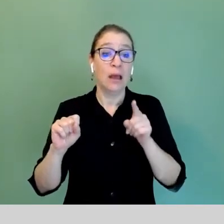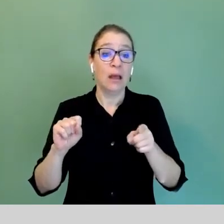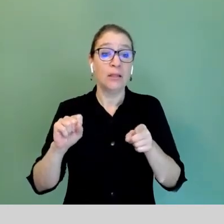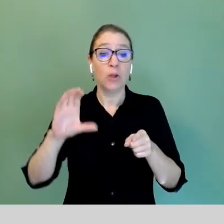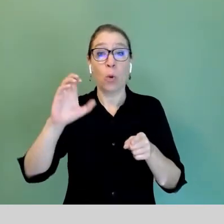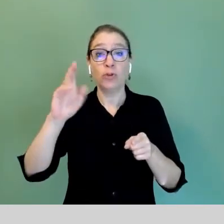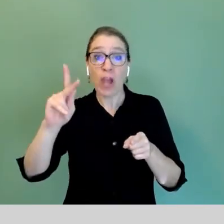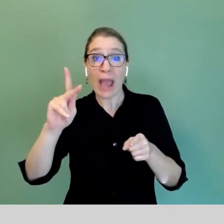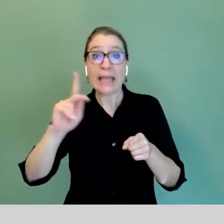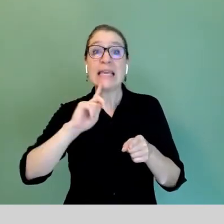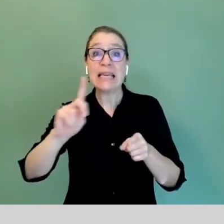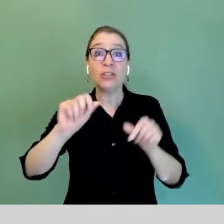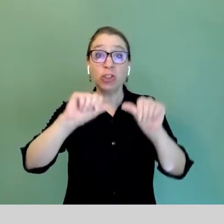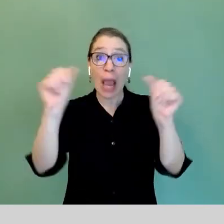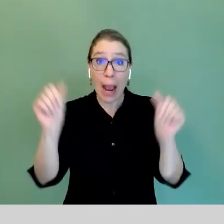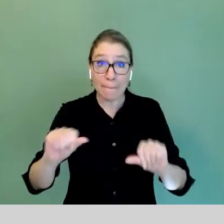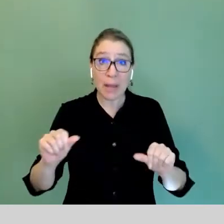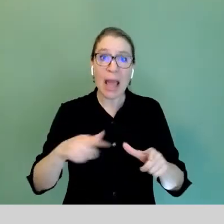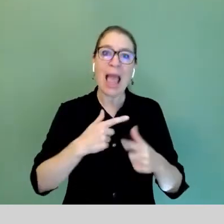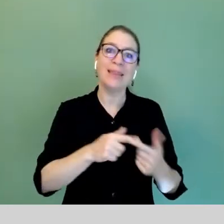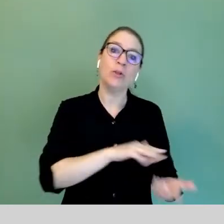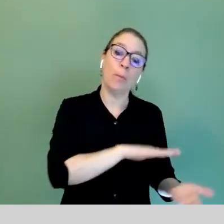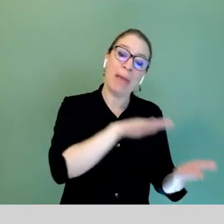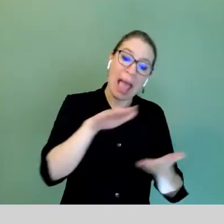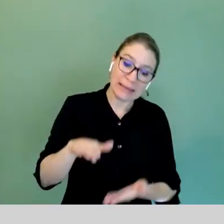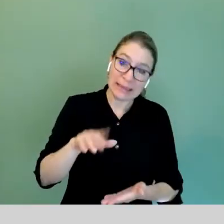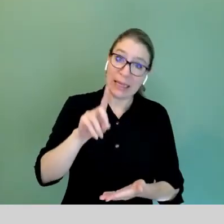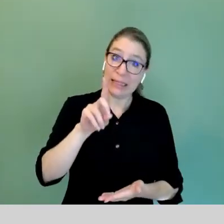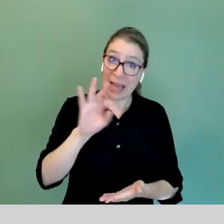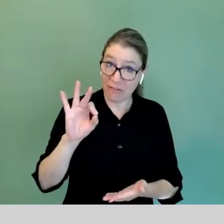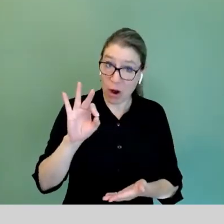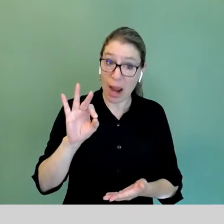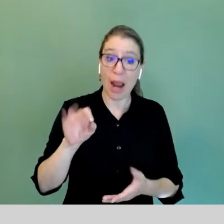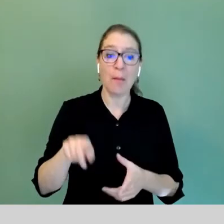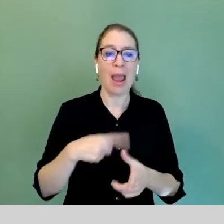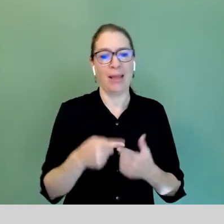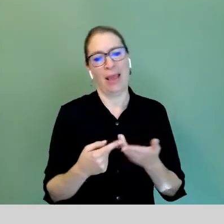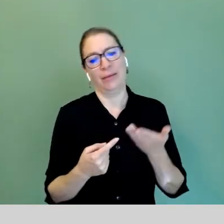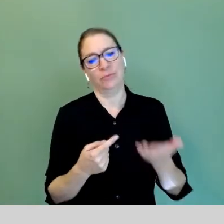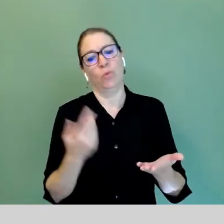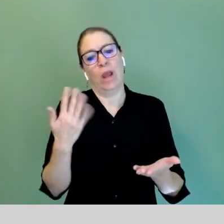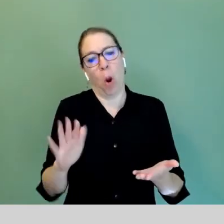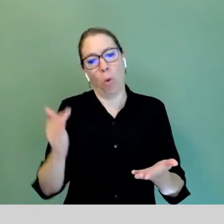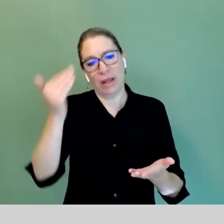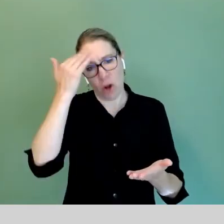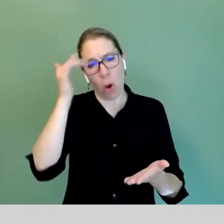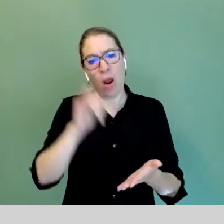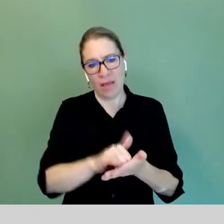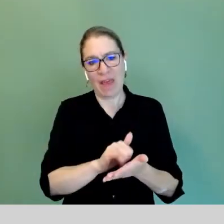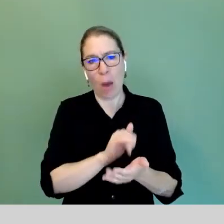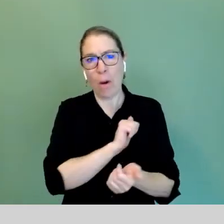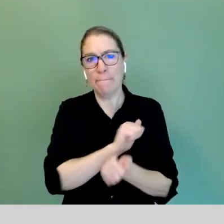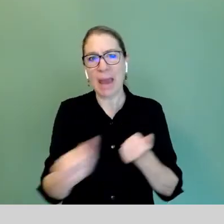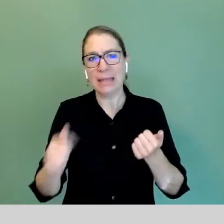So check is shape and you pass in your dataframe. And in this particular case, again, you already know this one passes because the dataframe